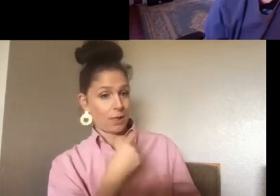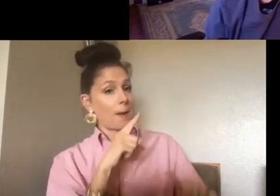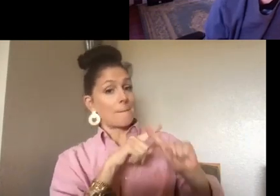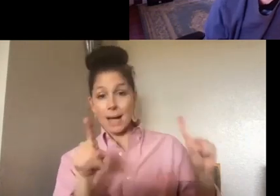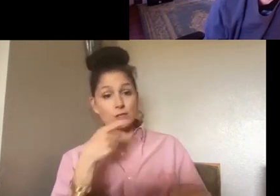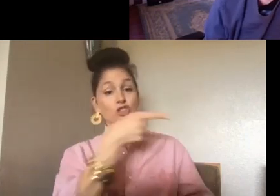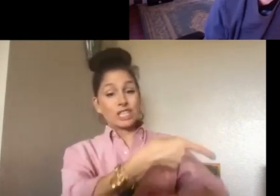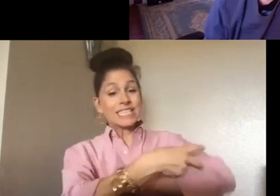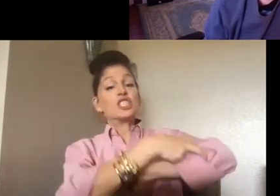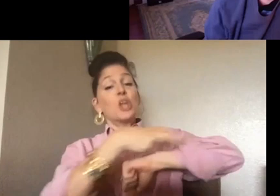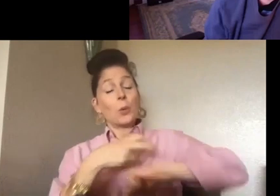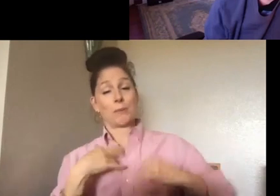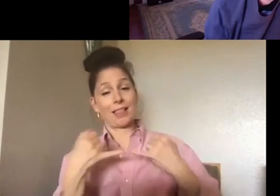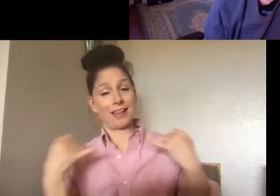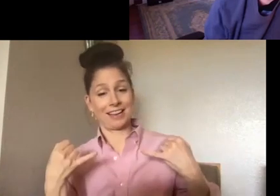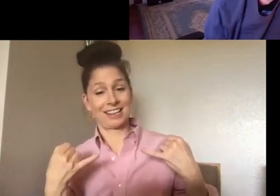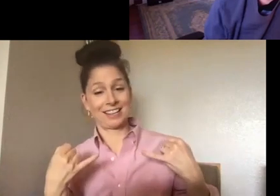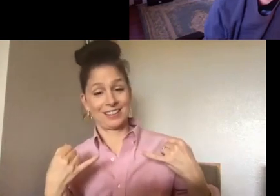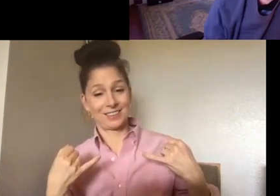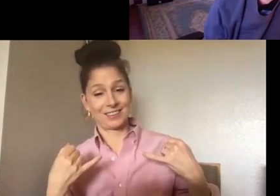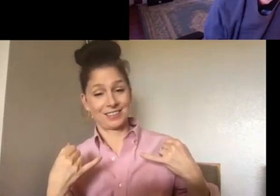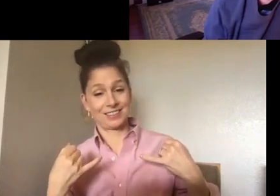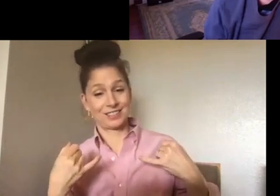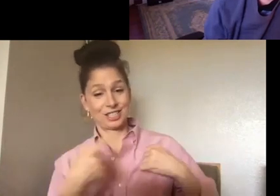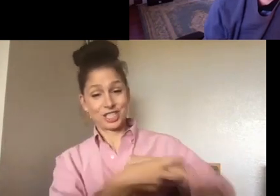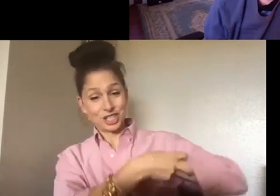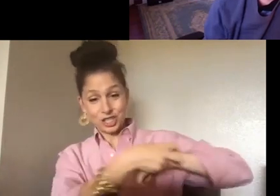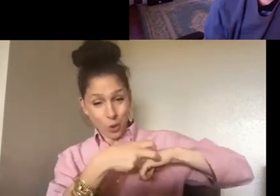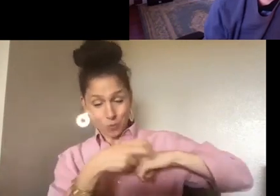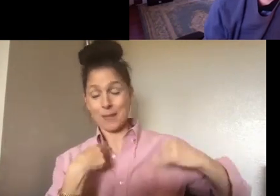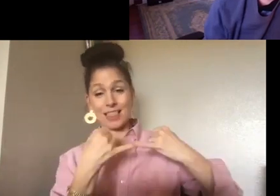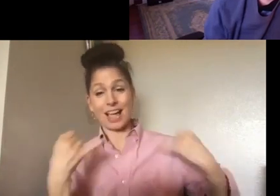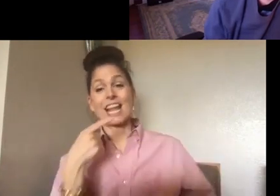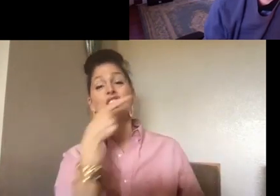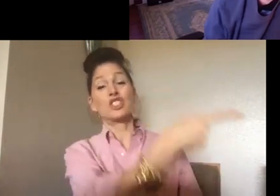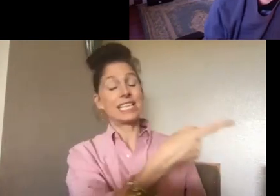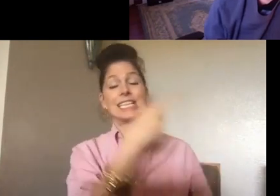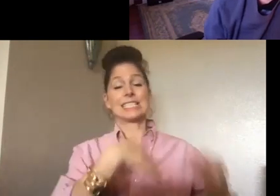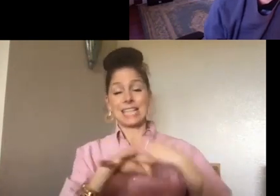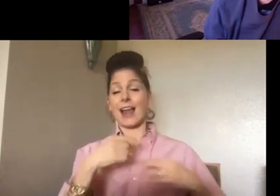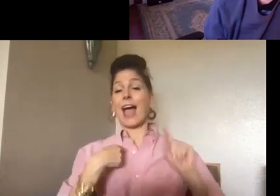tell her, "You're beautiful," but she stole my line. She stole